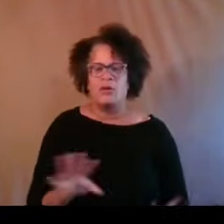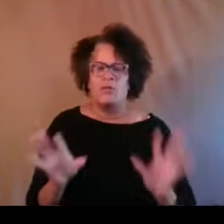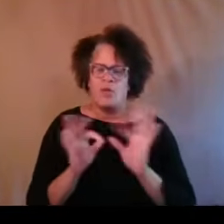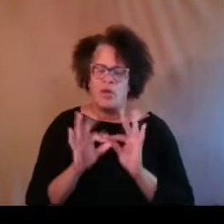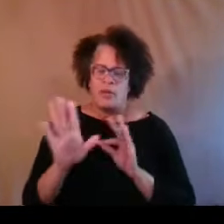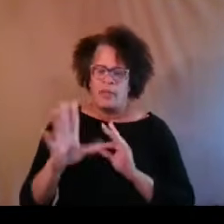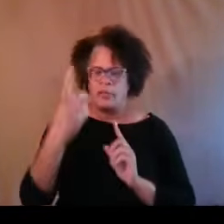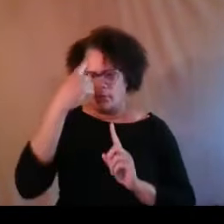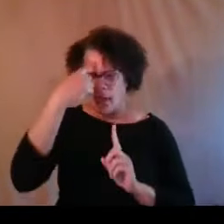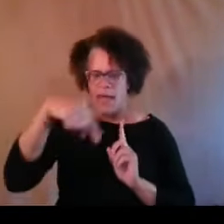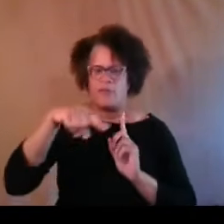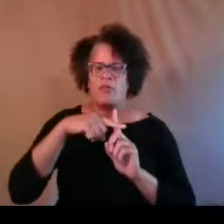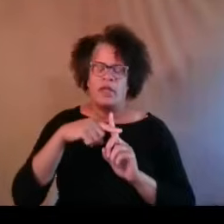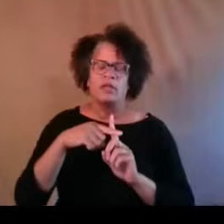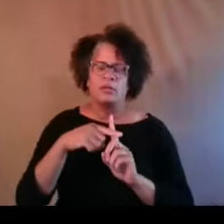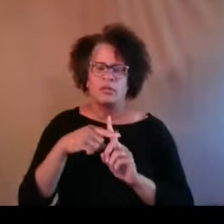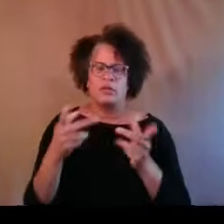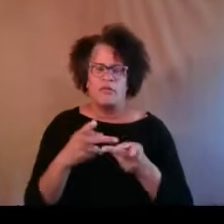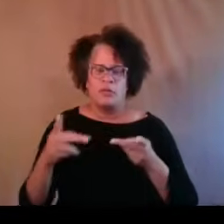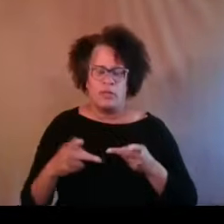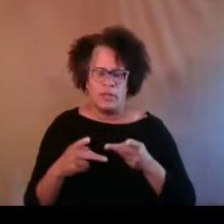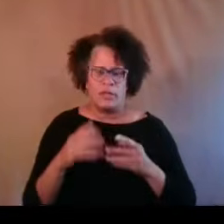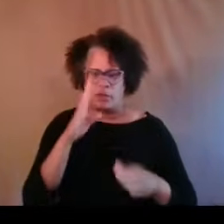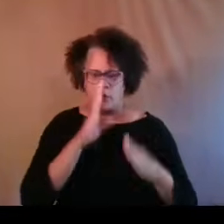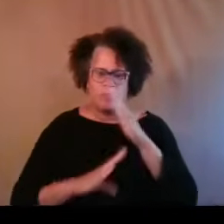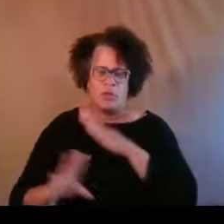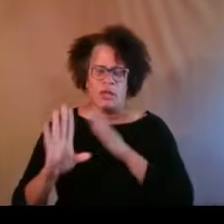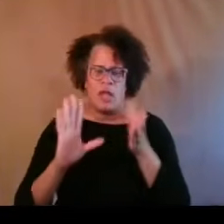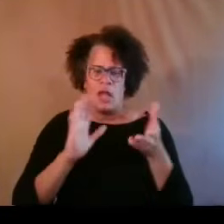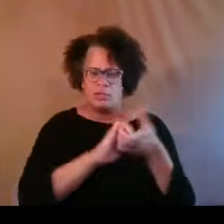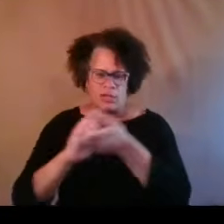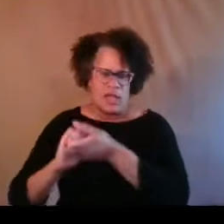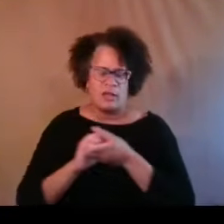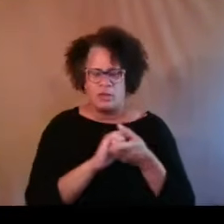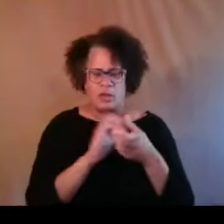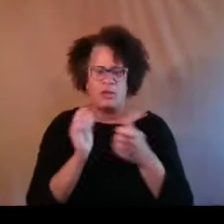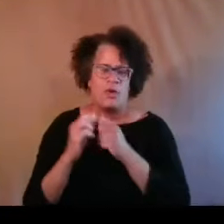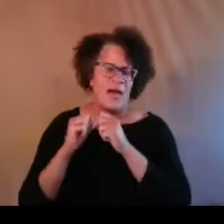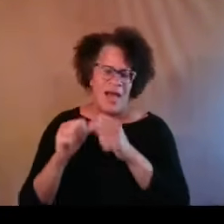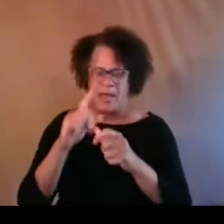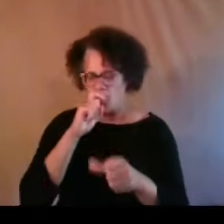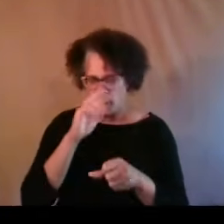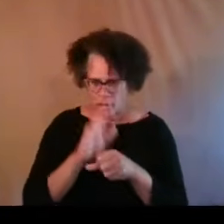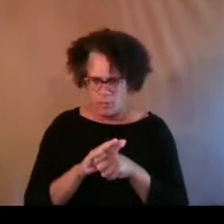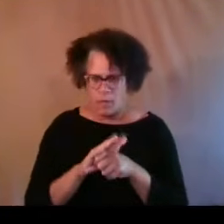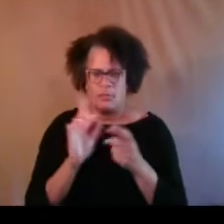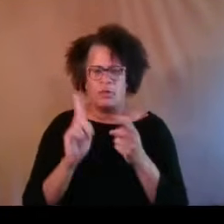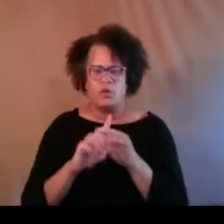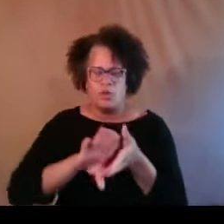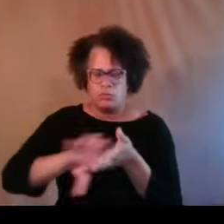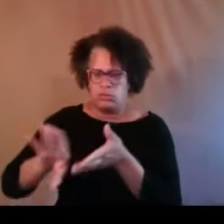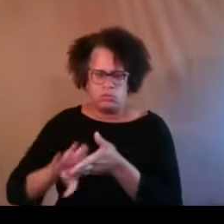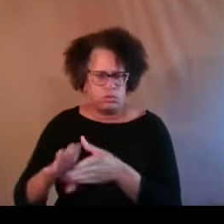from a place of humility and solidarity with an ongoing commitment to decolonization and racial justice.